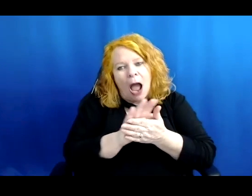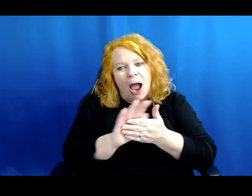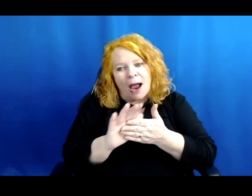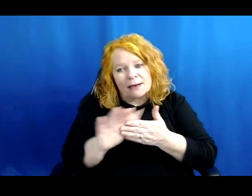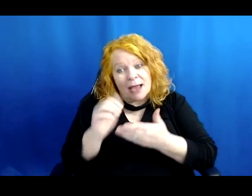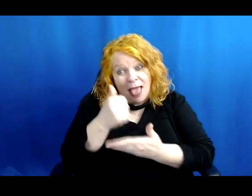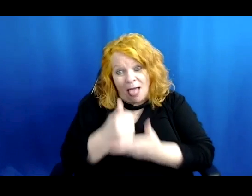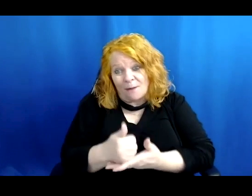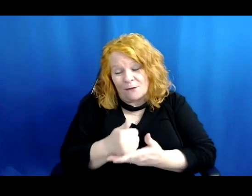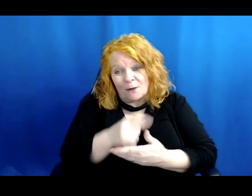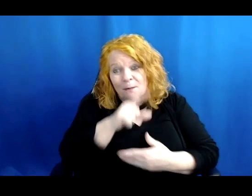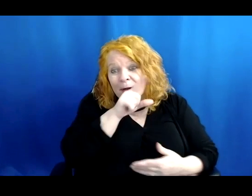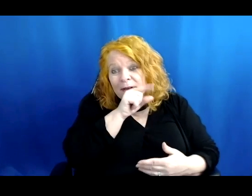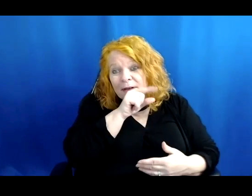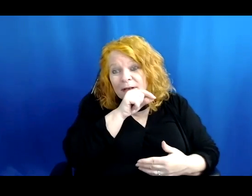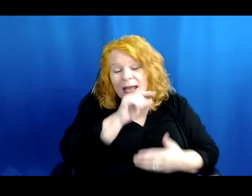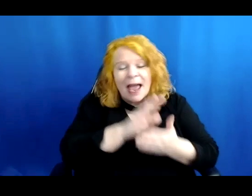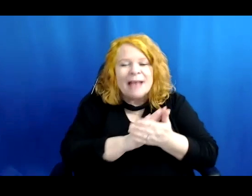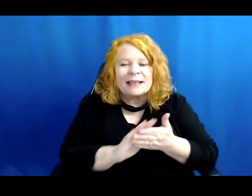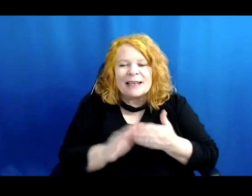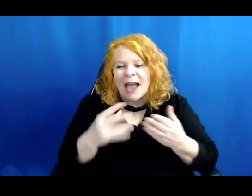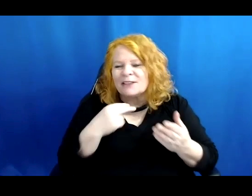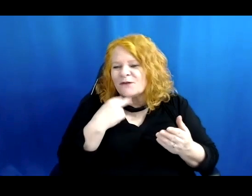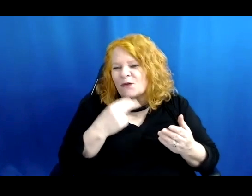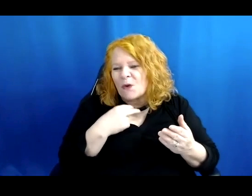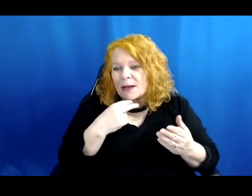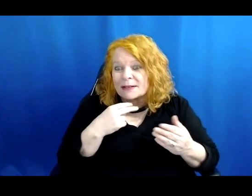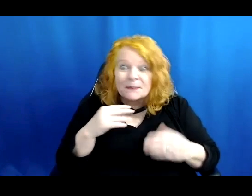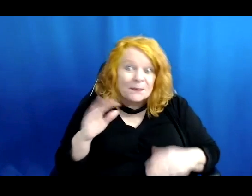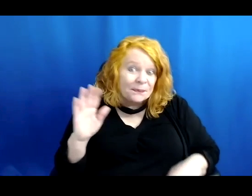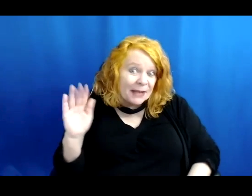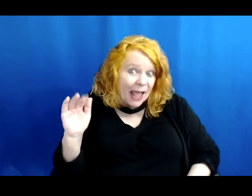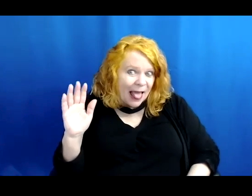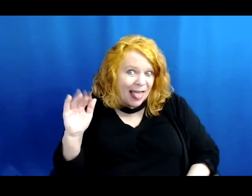She's got a nice gentle voice. >>”Hello boys and girls, my name is Beautiful